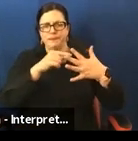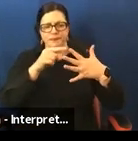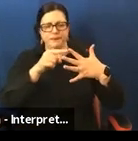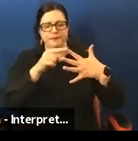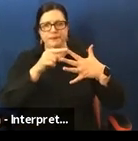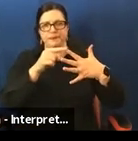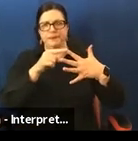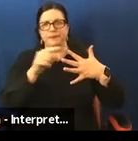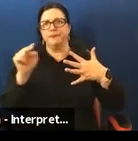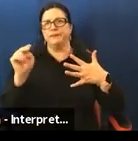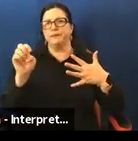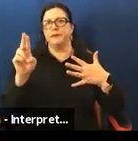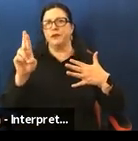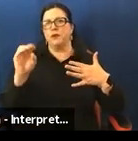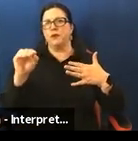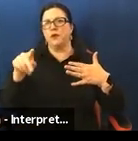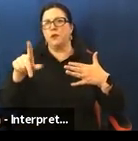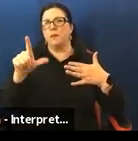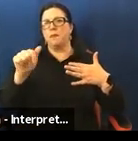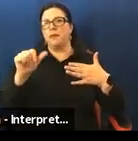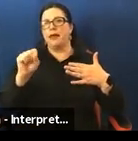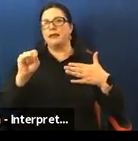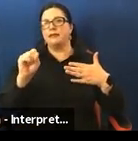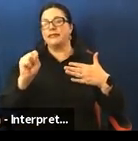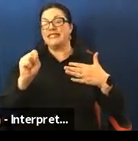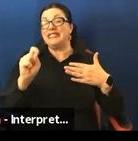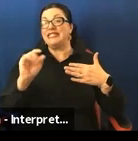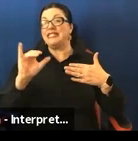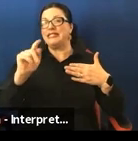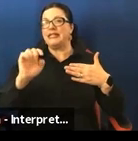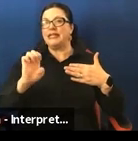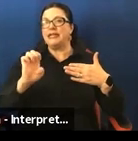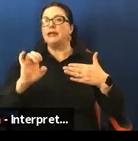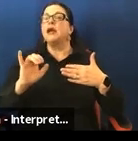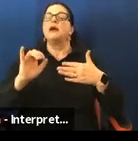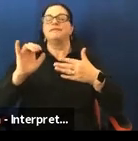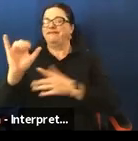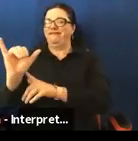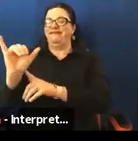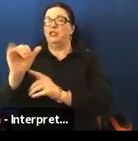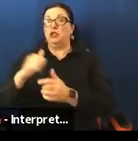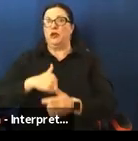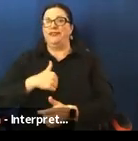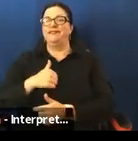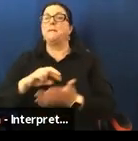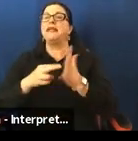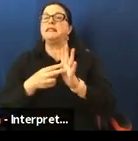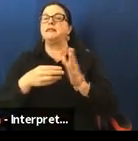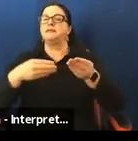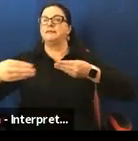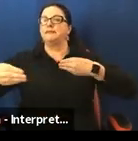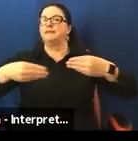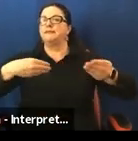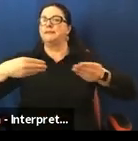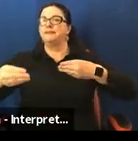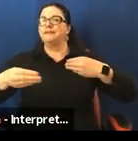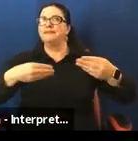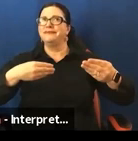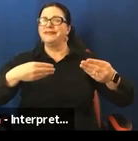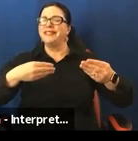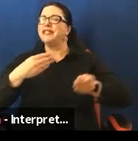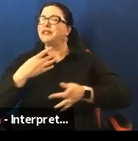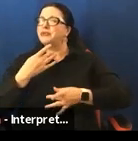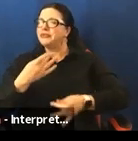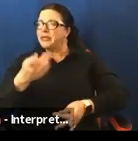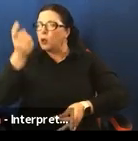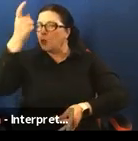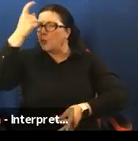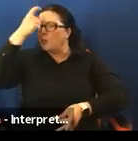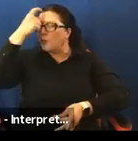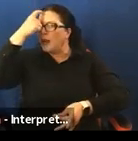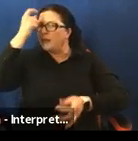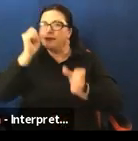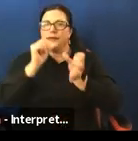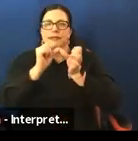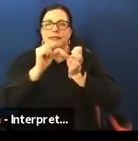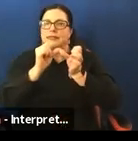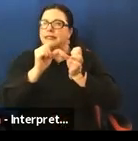Jason Williams: They have plasticity. So they're not set in stone foundation is important, but to the day we die our brains can still grow and reshape and have new connections built